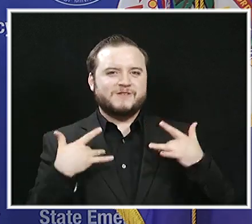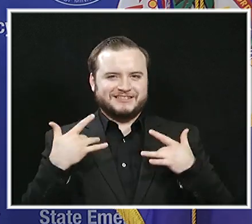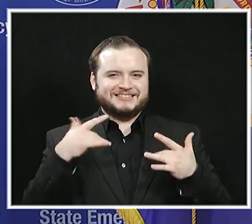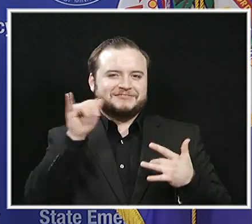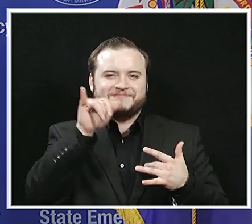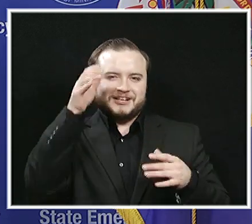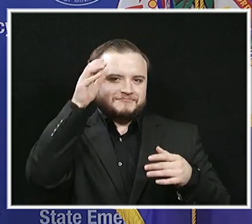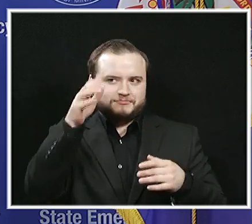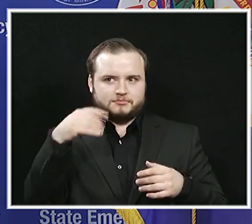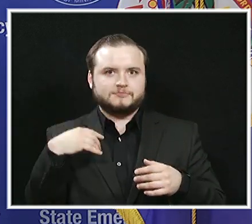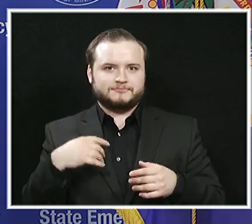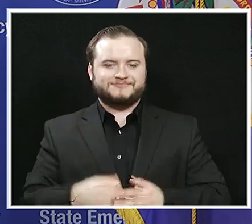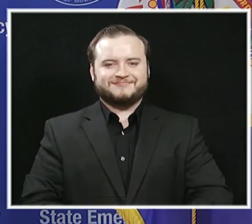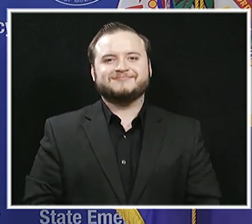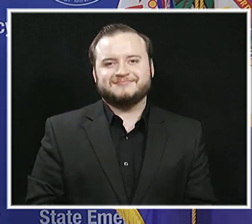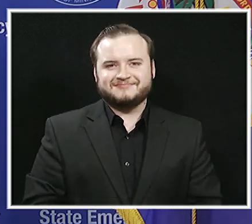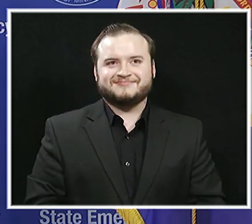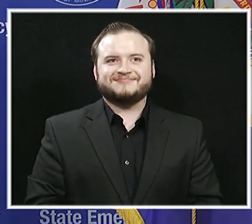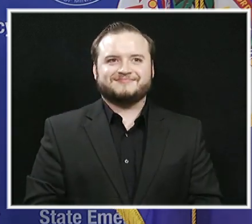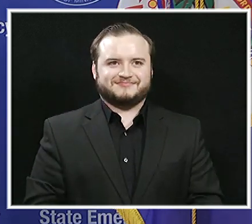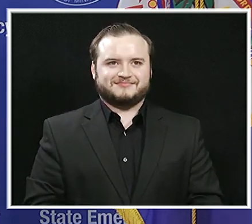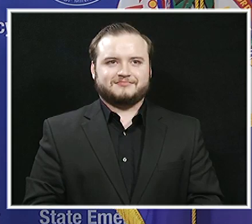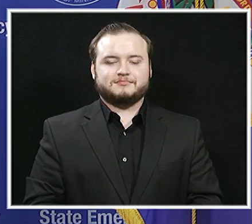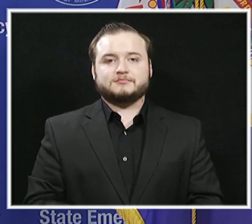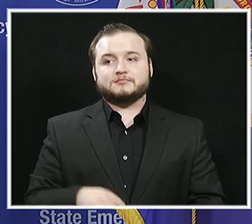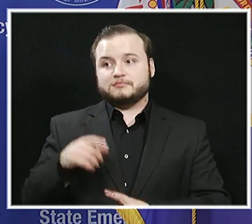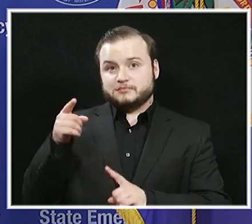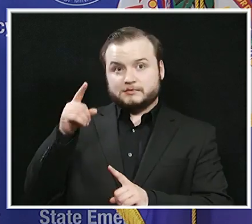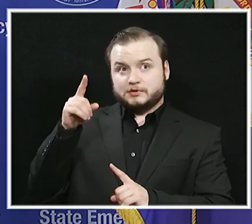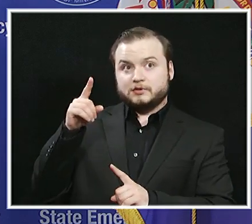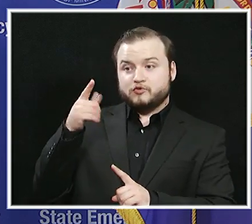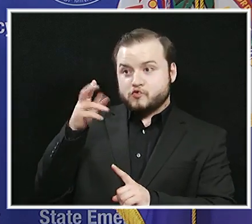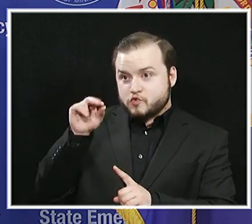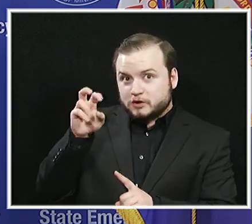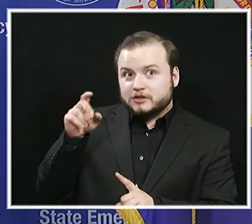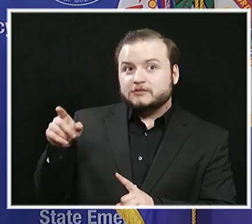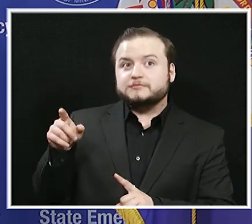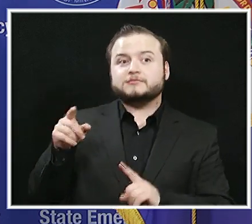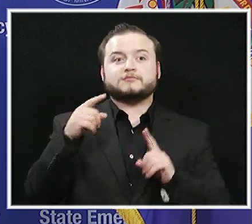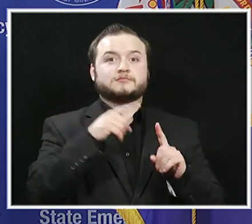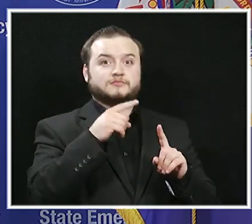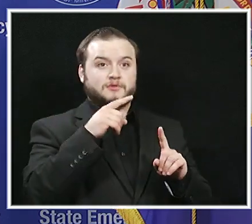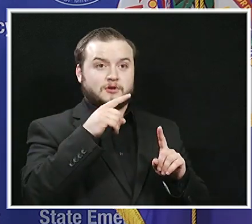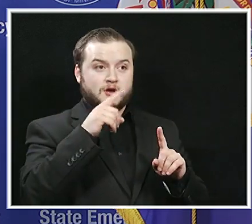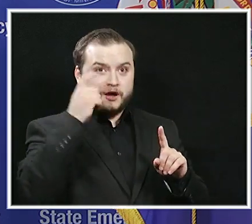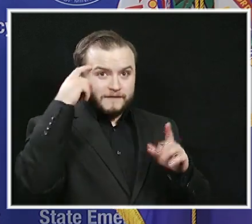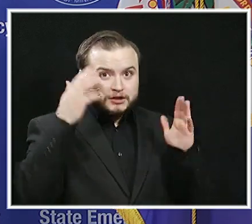I know it requires a lot of patience, but this is your final game in the playoffs and we're getting close to the Super Bowl. I do want to thank the governor